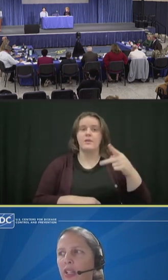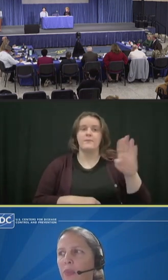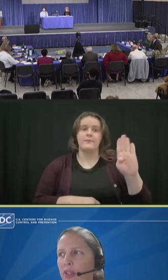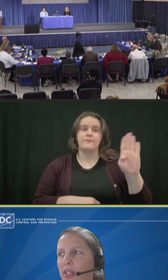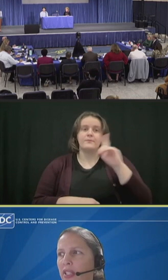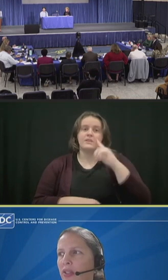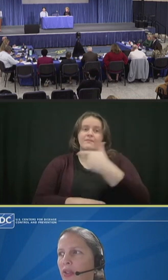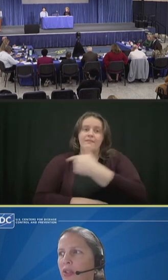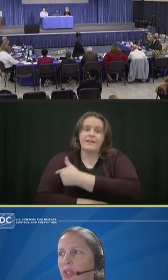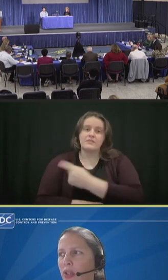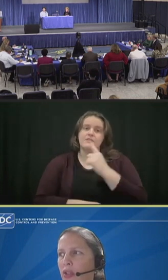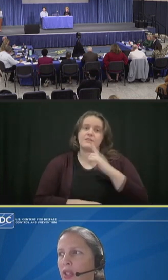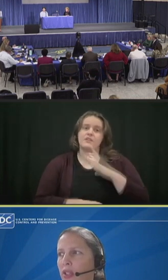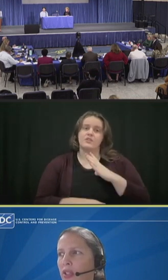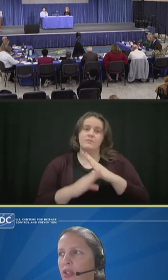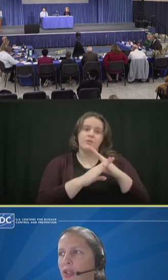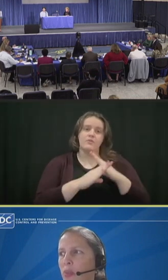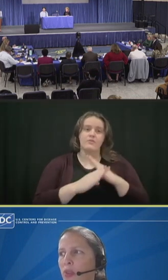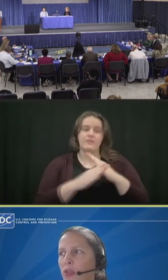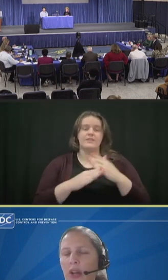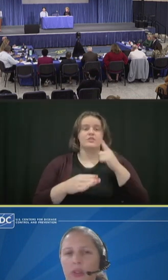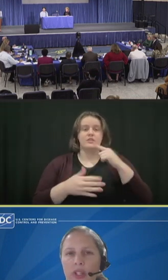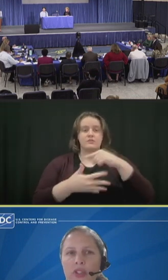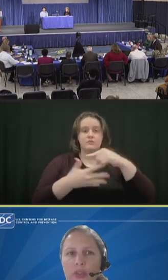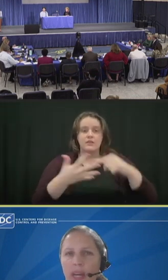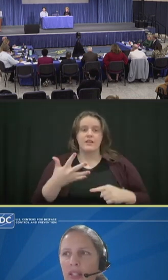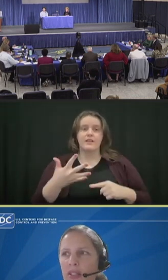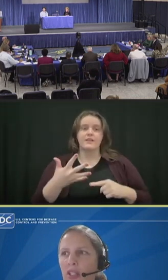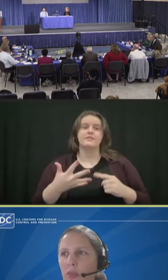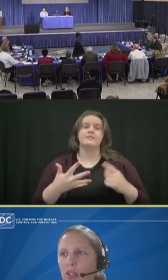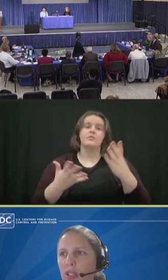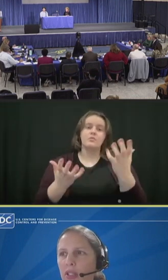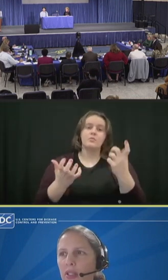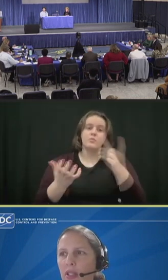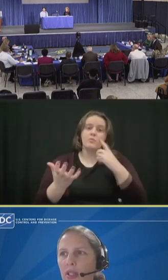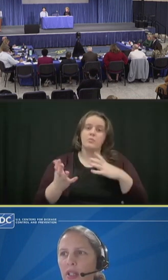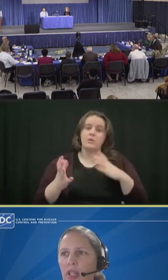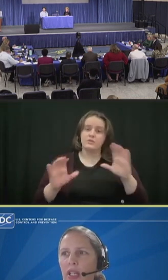person-centered solutions to improve outreach to impacted communities. Here's